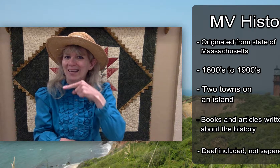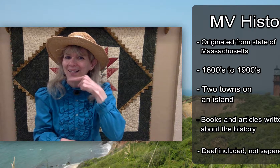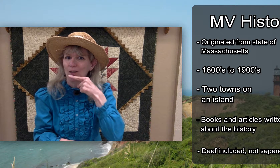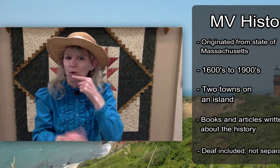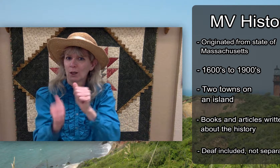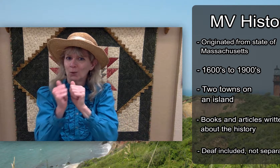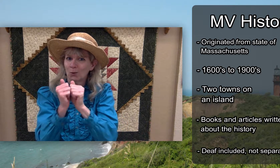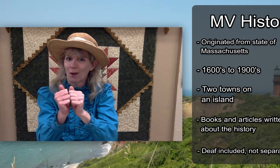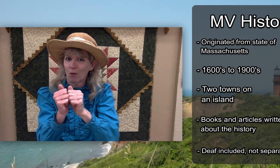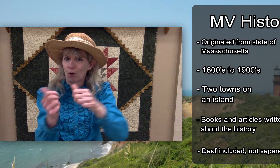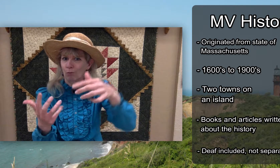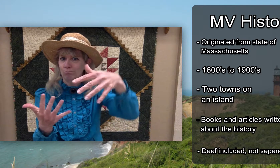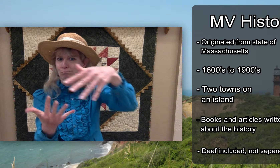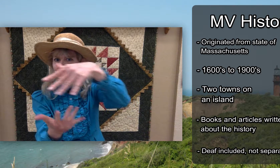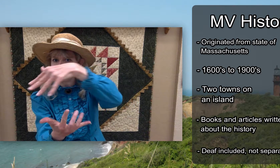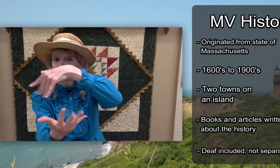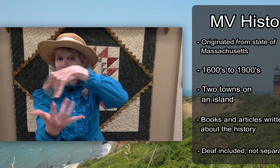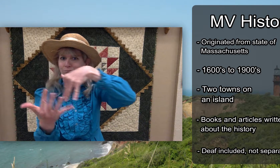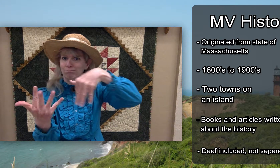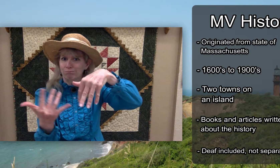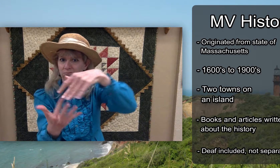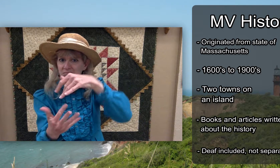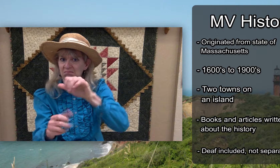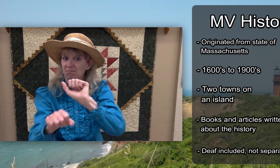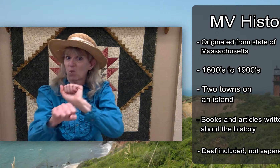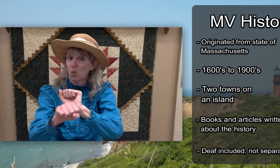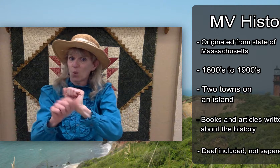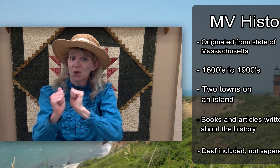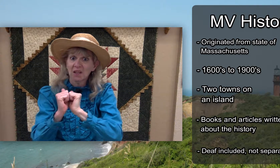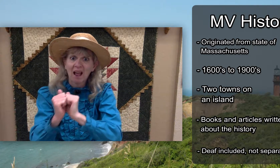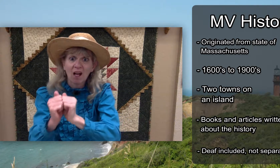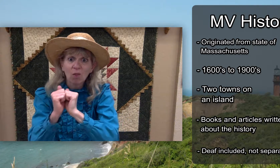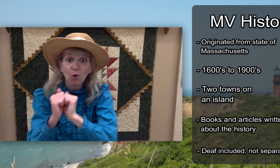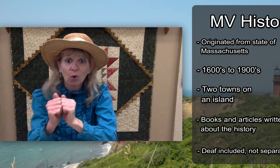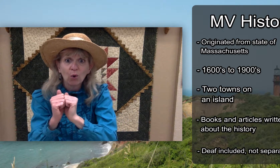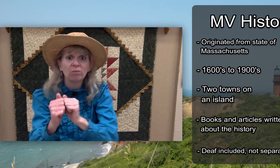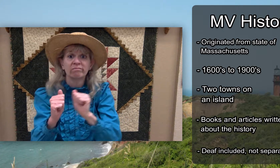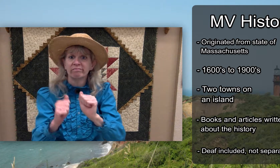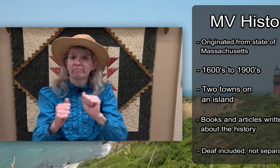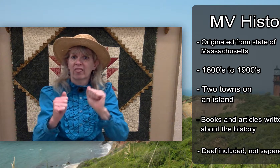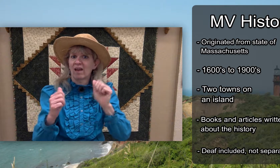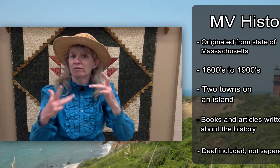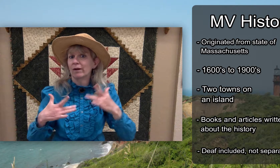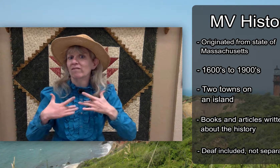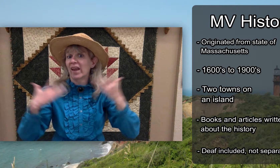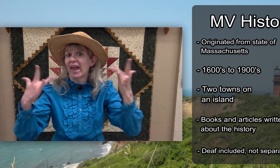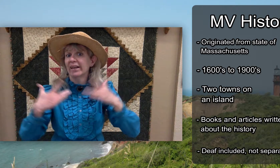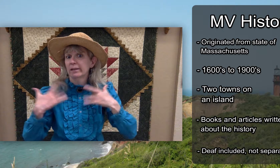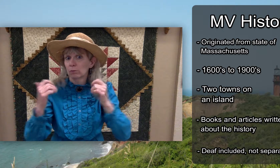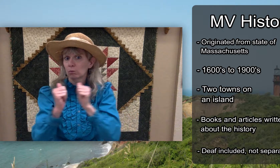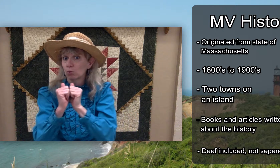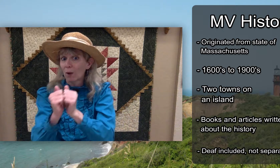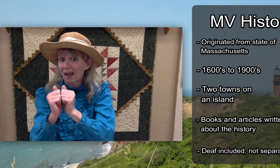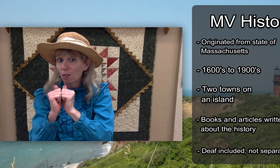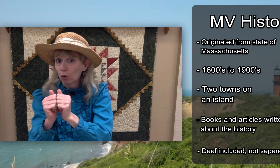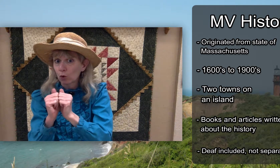hearing people socialized together. They worked together, attended events together,